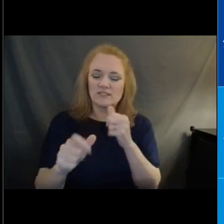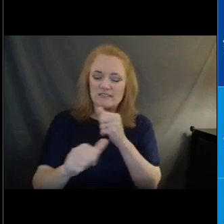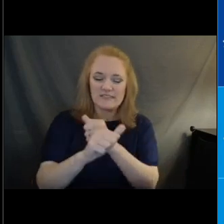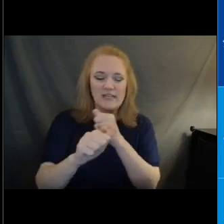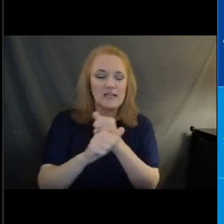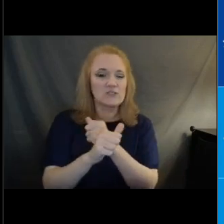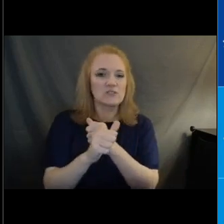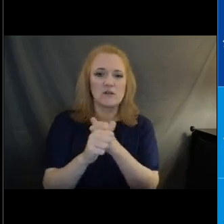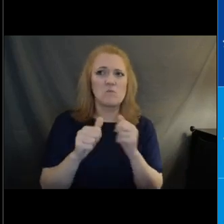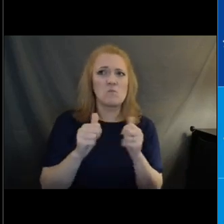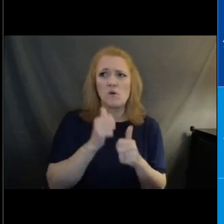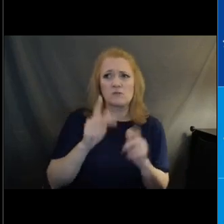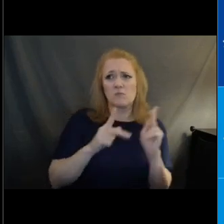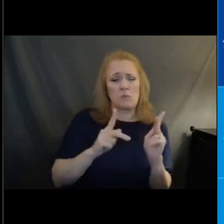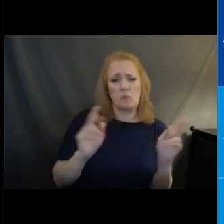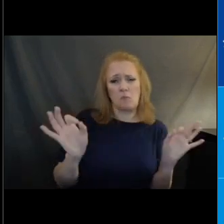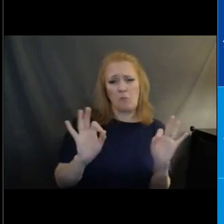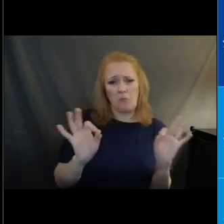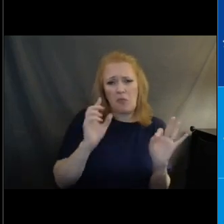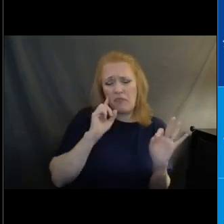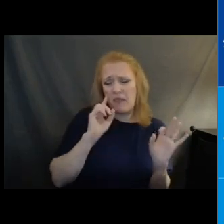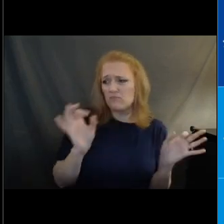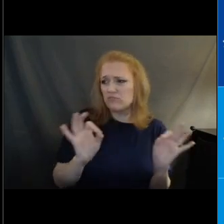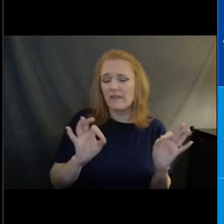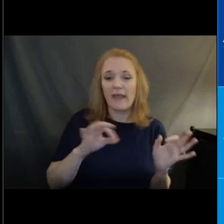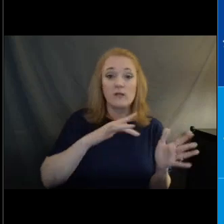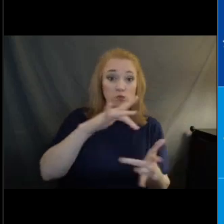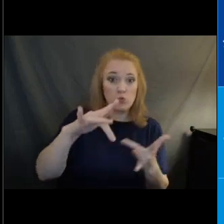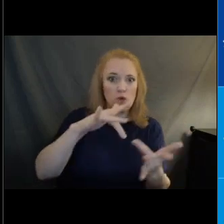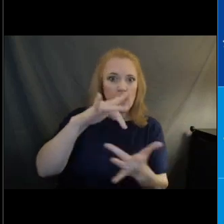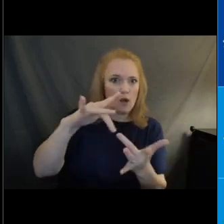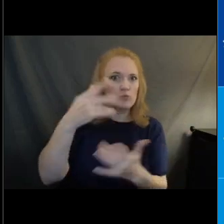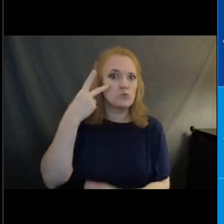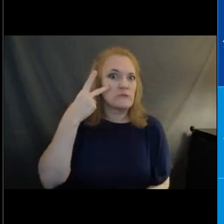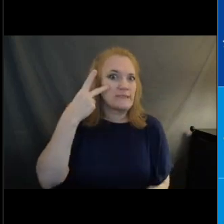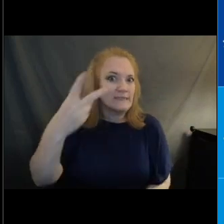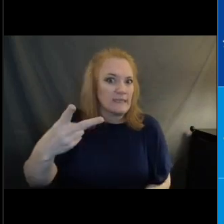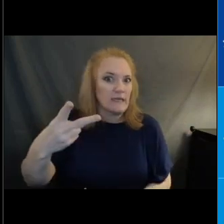don't think of because unlike you know a tornado where you see the damage, unlike hurricanes where